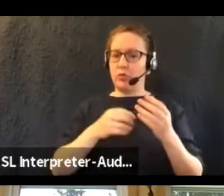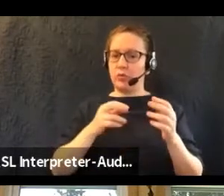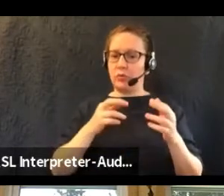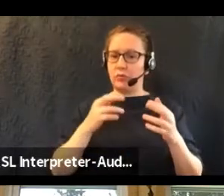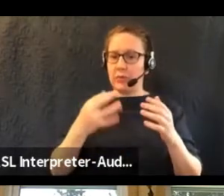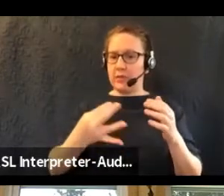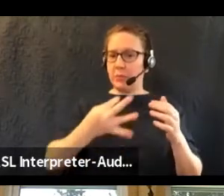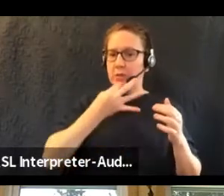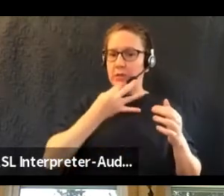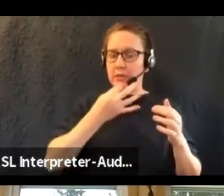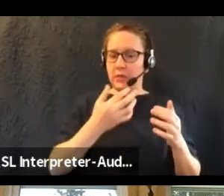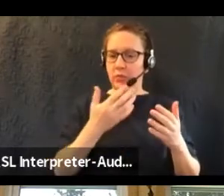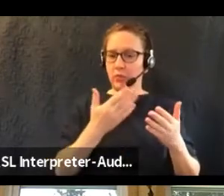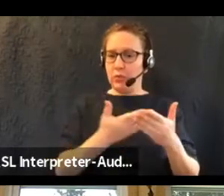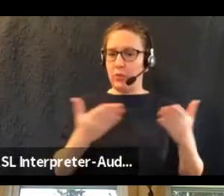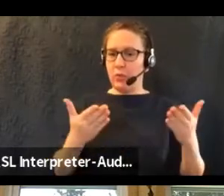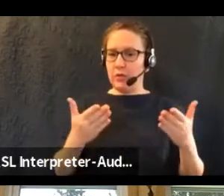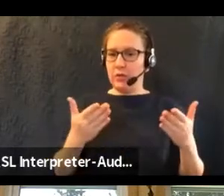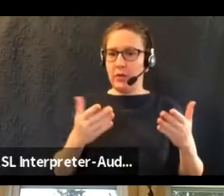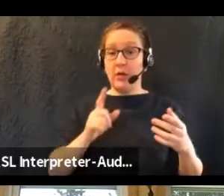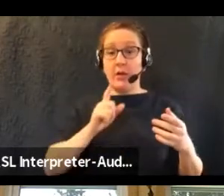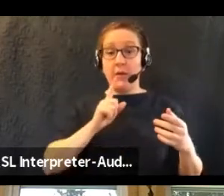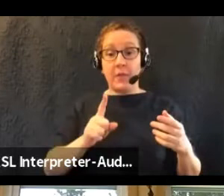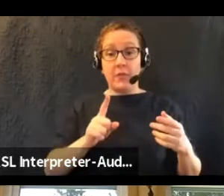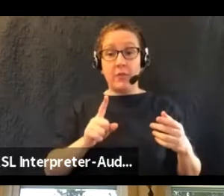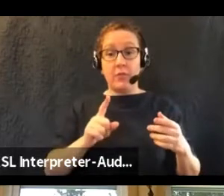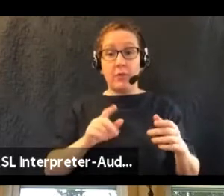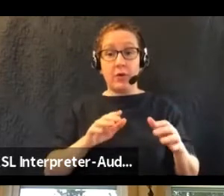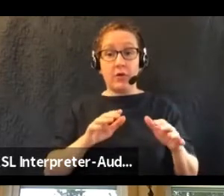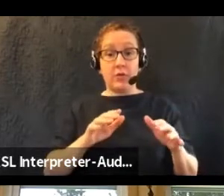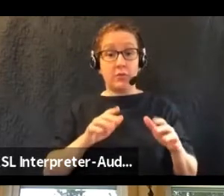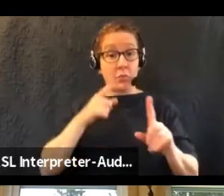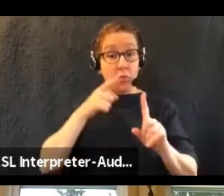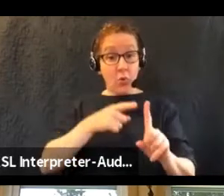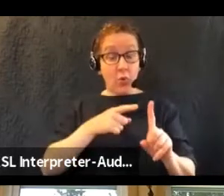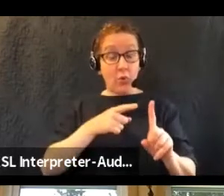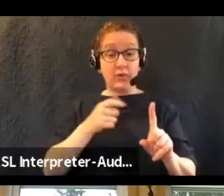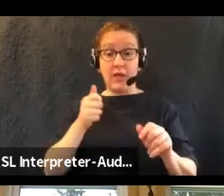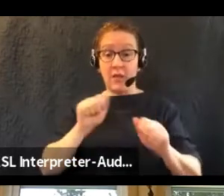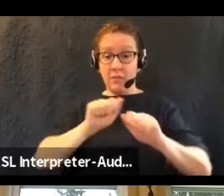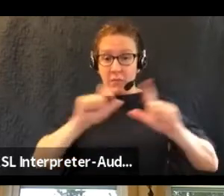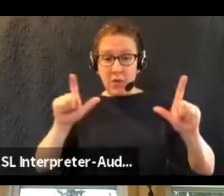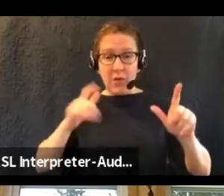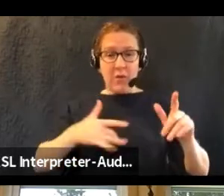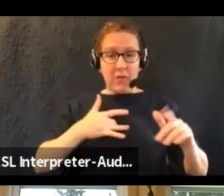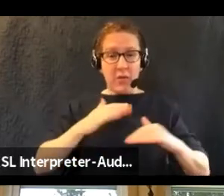goal is for everyone to feel comfortable working and advising a student with a disability,